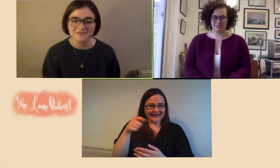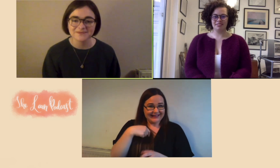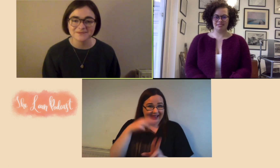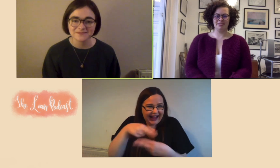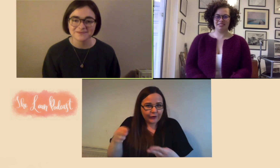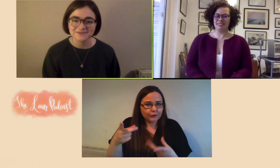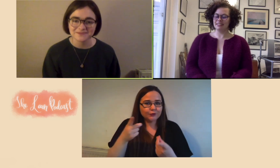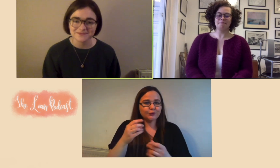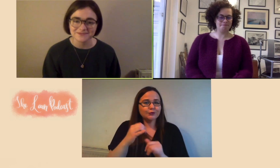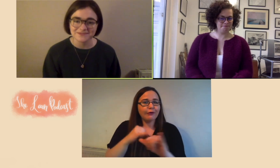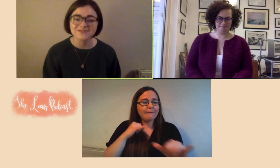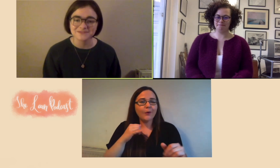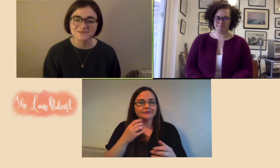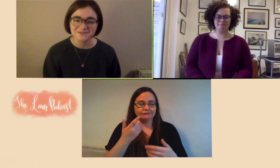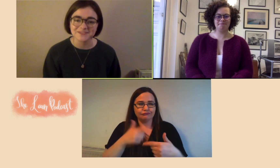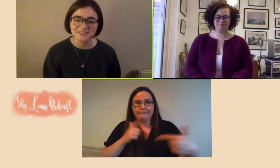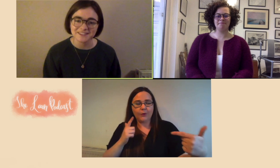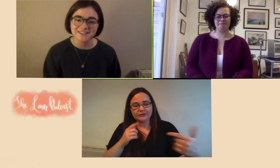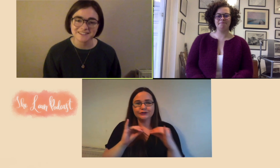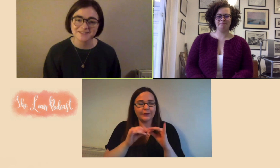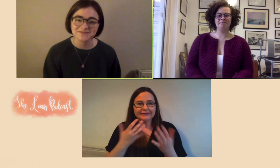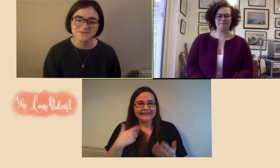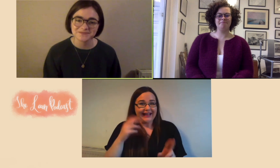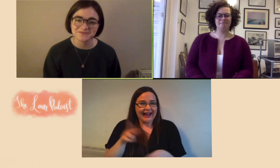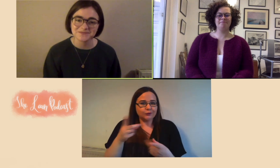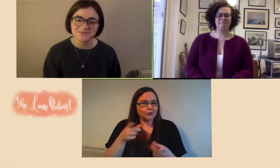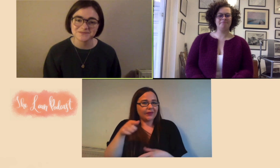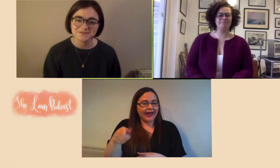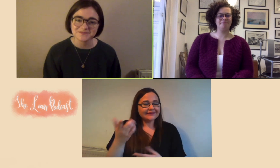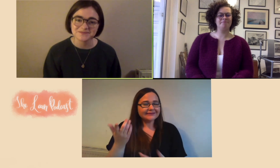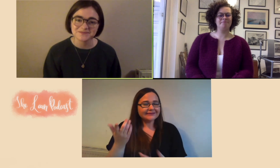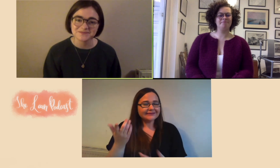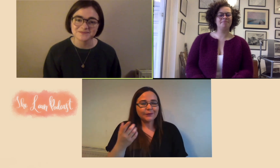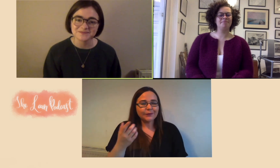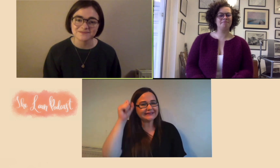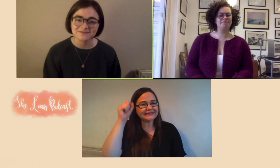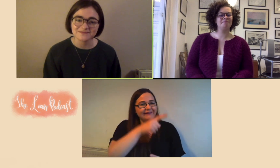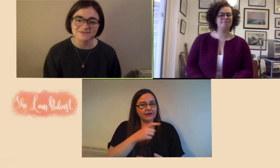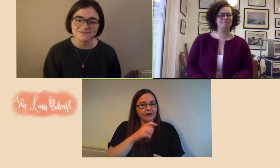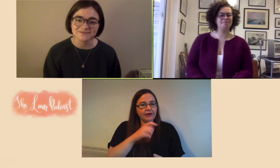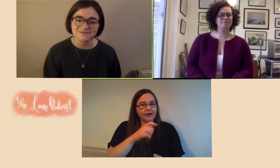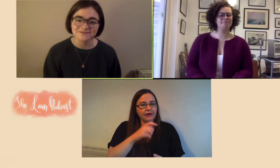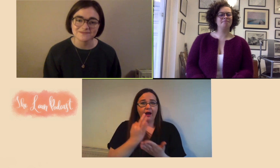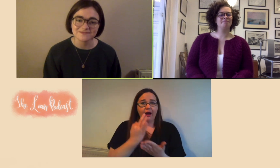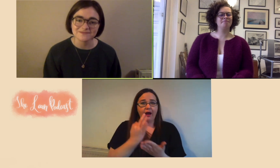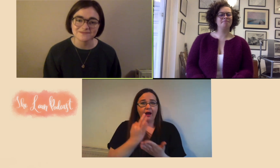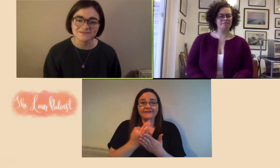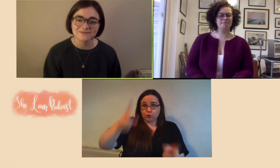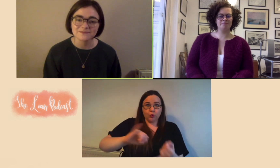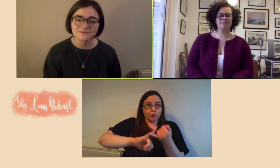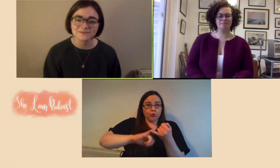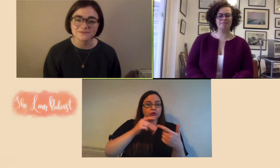but I want them to use that specific word in English. And that aspect's gone too, when working online. So it's really difficult to,